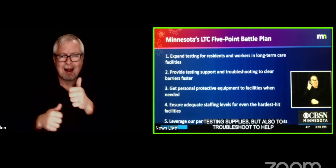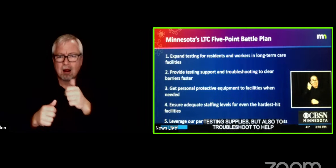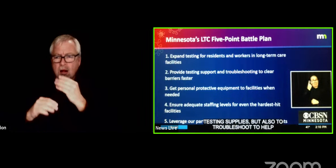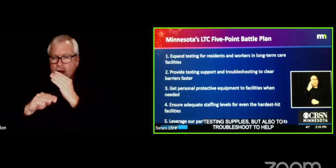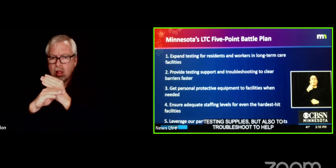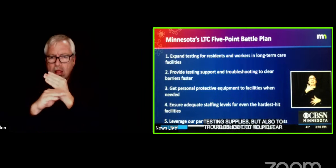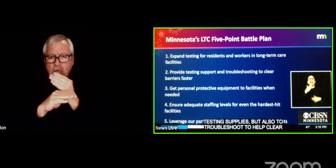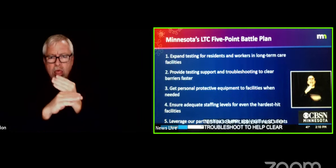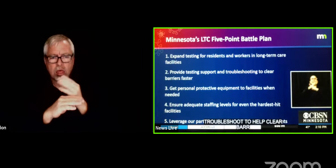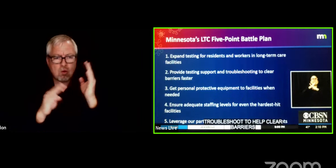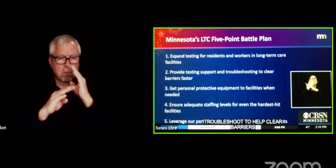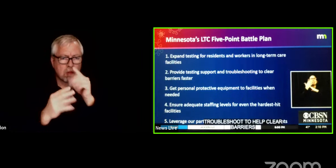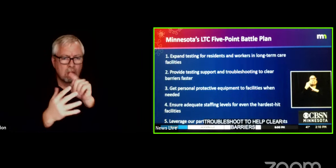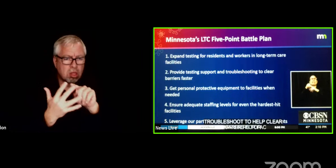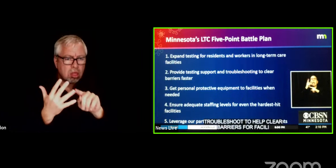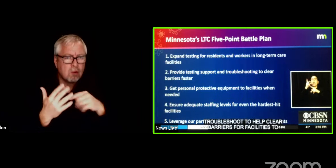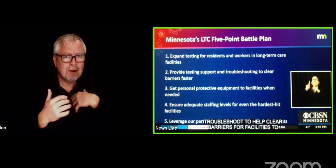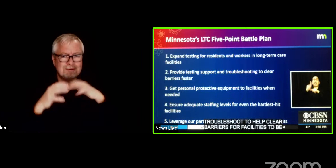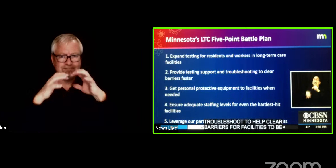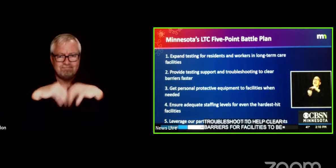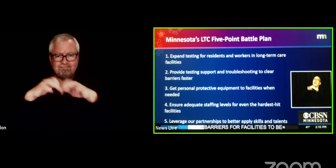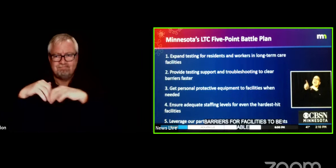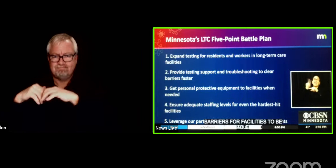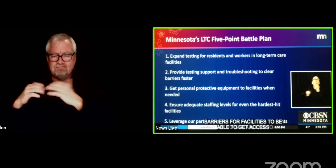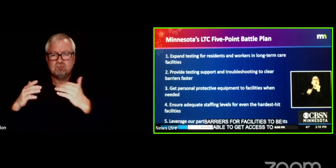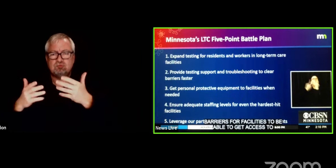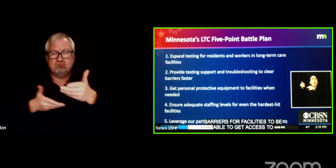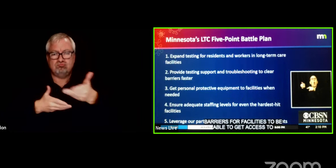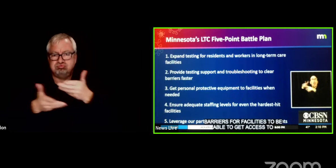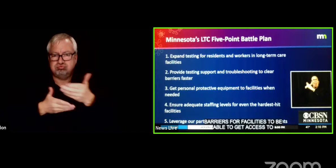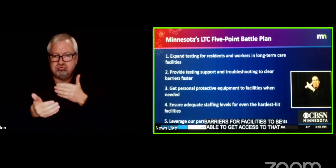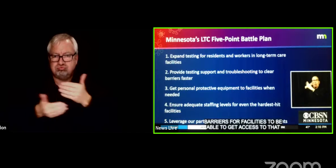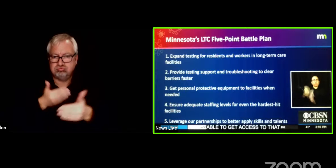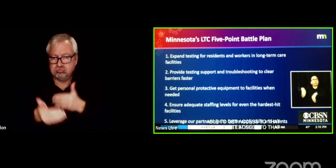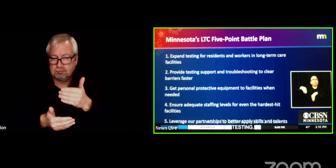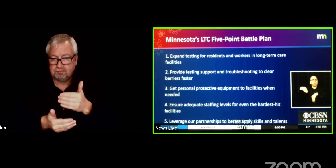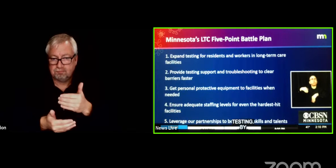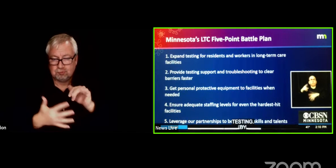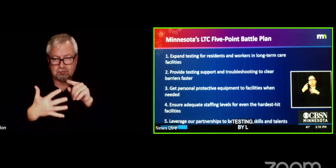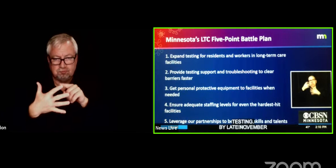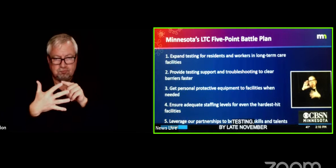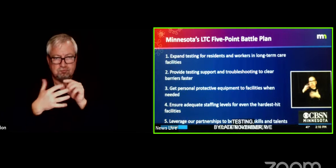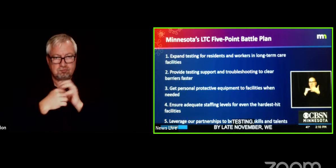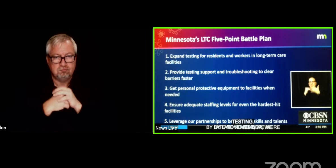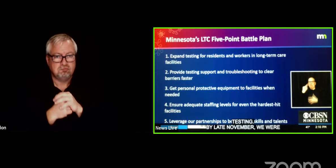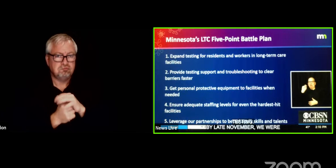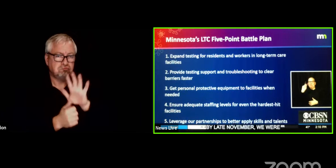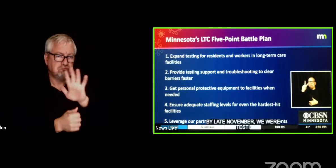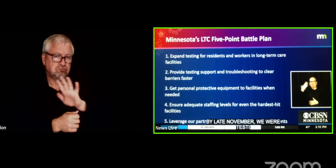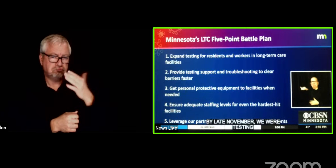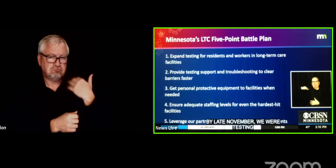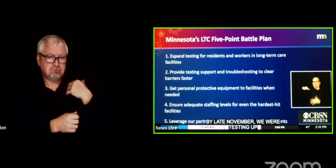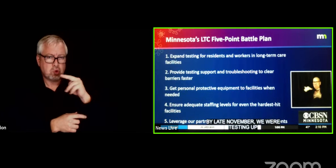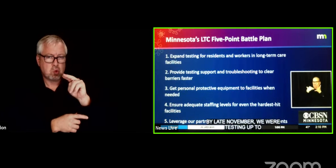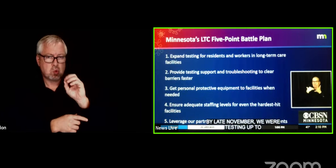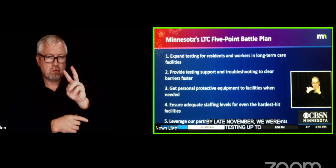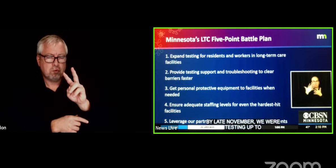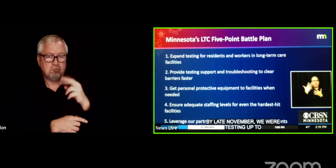AND BY LATE NOVEMBER, WE WERE TESTING UP TO 60,000 TESTS PER WEEK IN LONG-TERM CARE SETTINGS, WHICH WAS